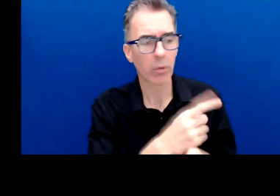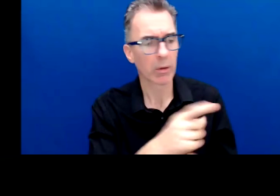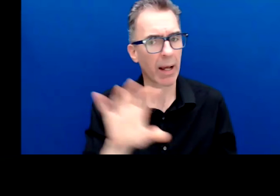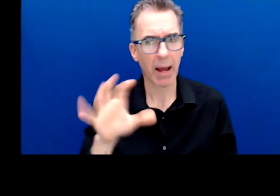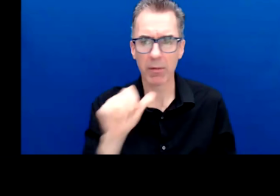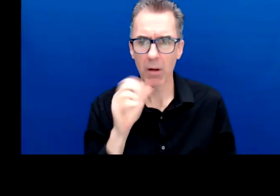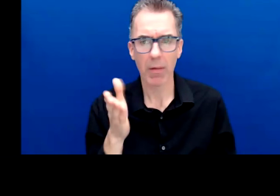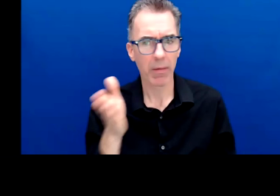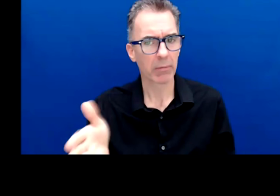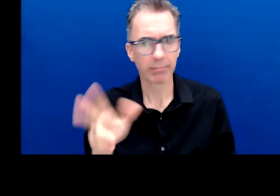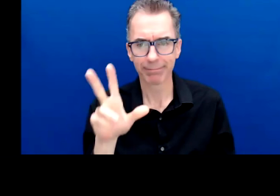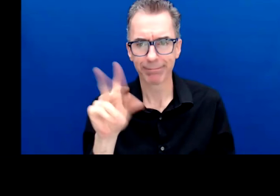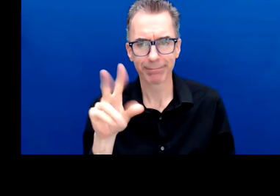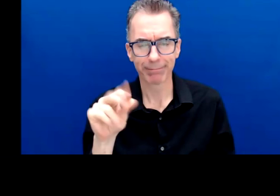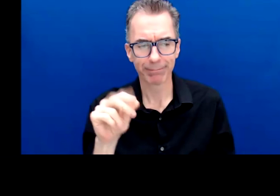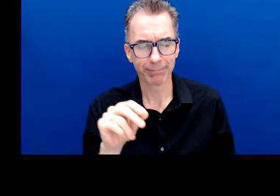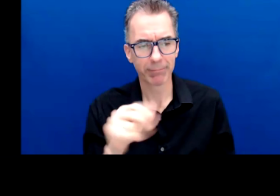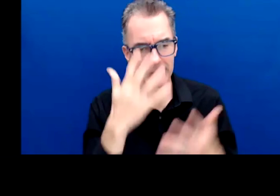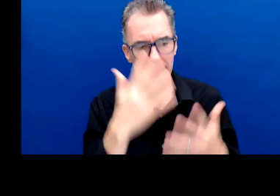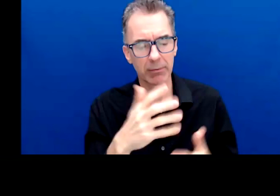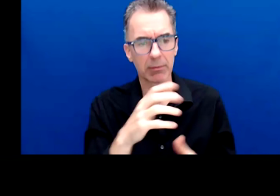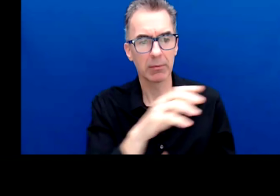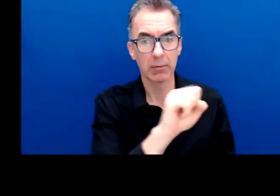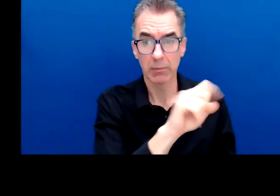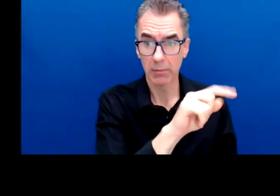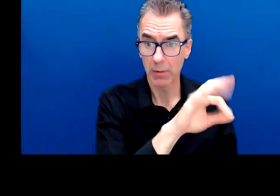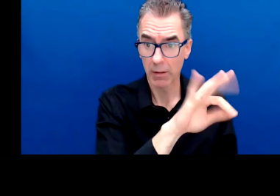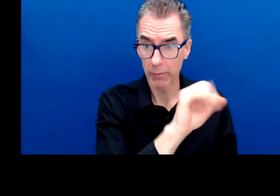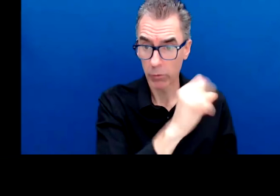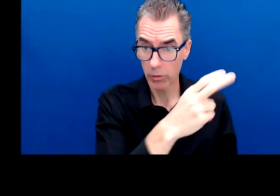unfortunately Starfish and Canvas, they are not linked, unfortunately.